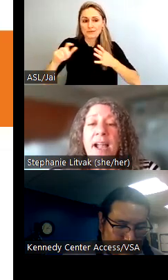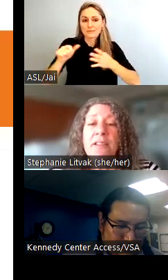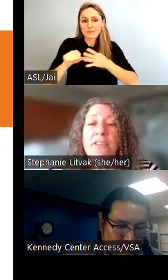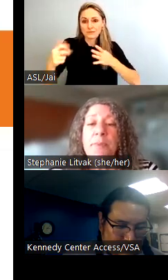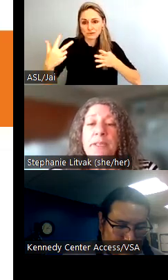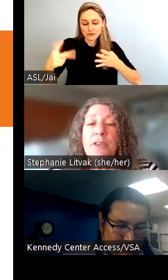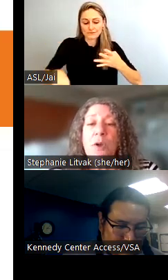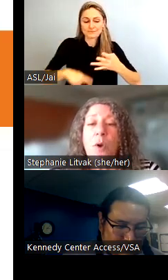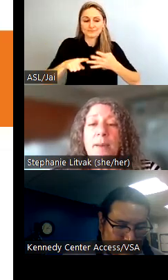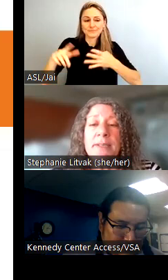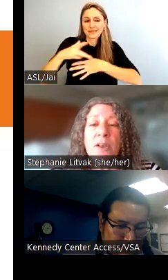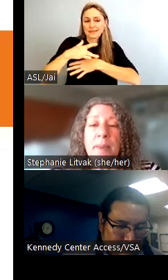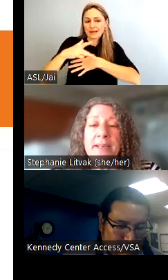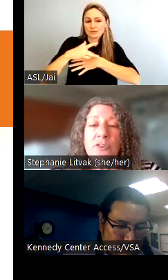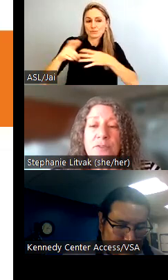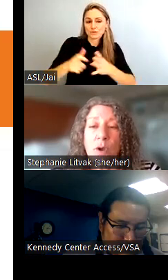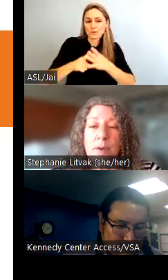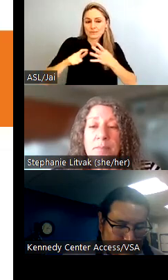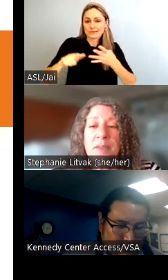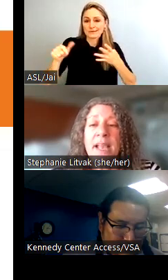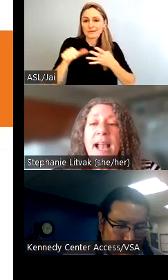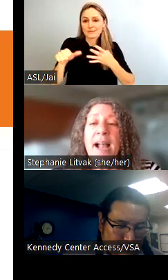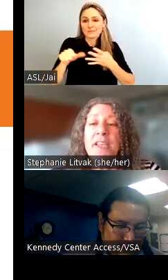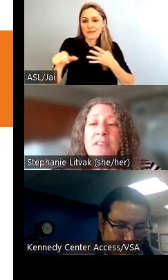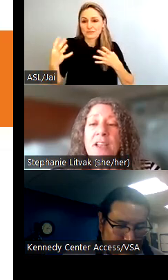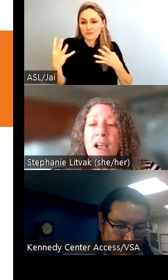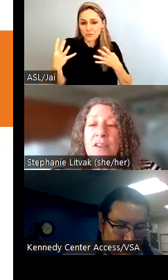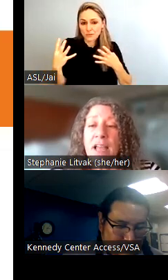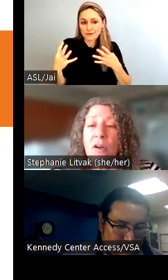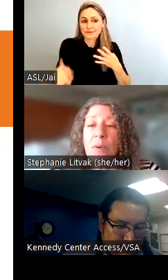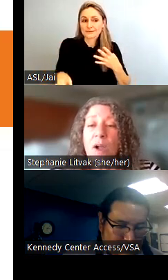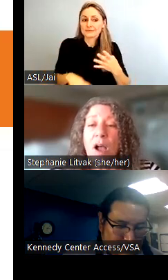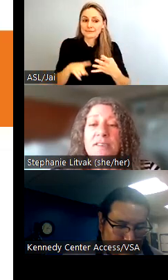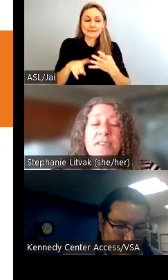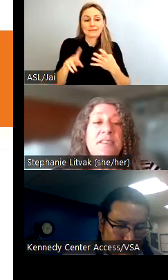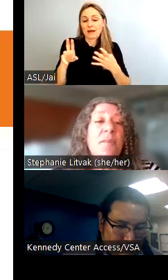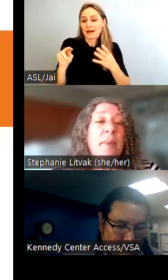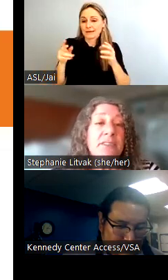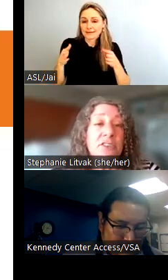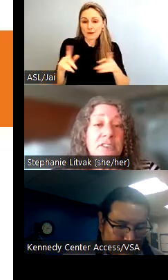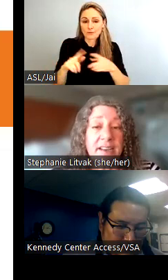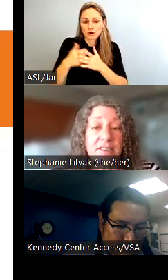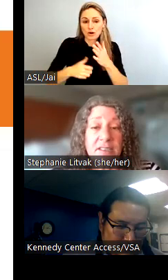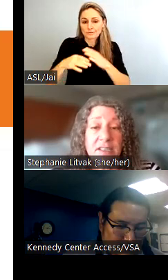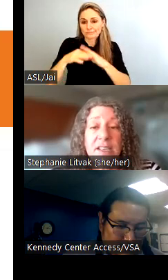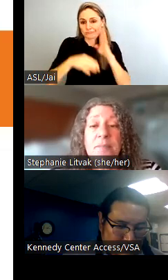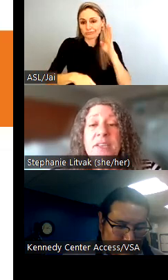And the eligibility requirements on page 4. And the unallowable cost list on page 6.